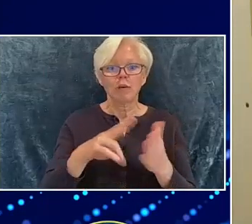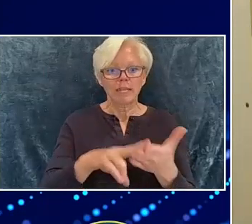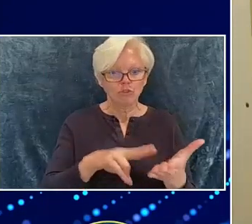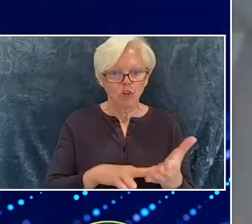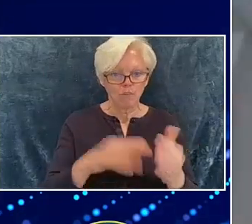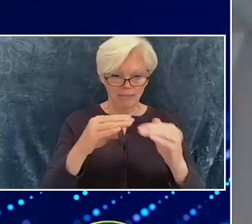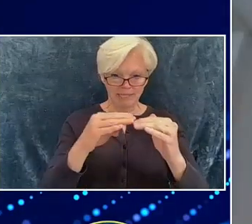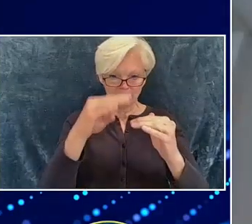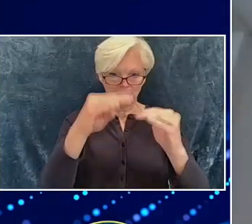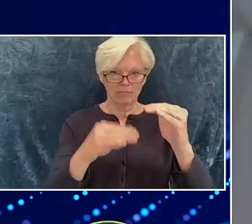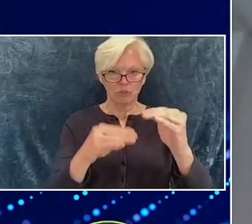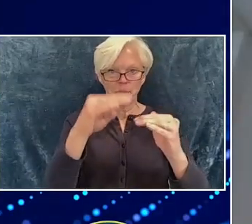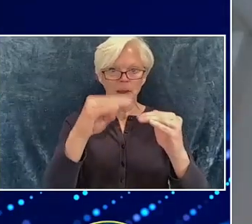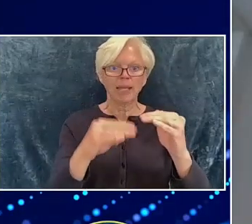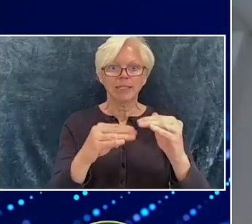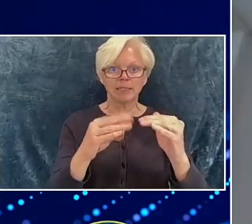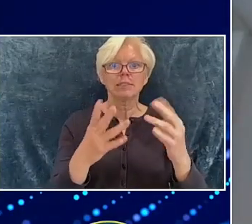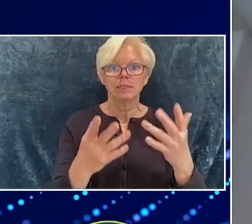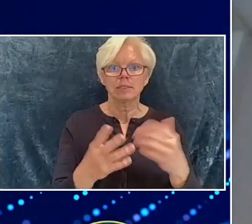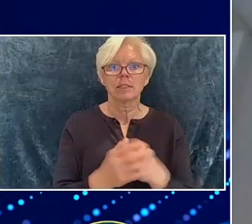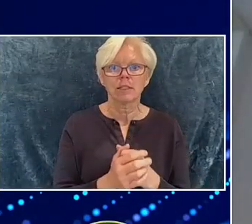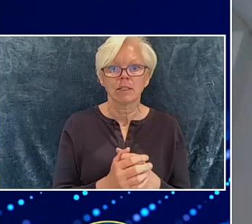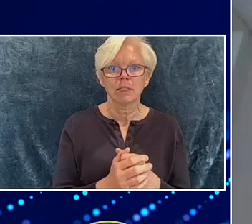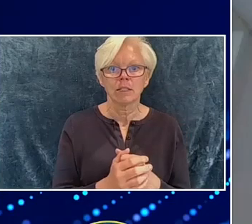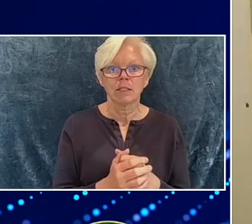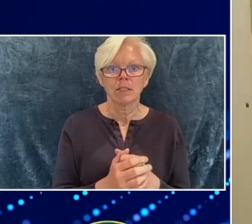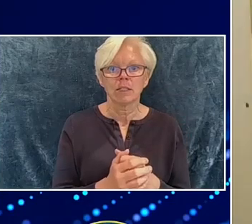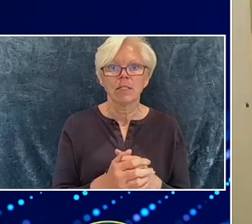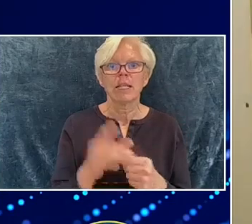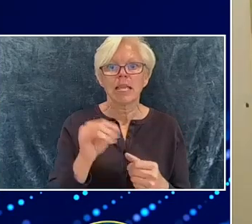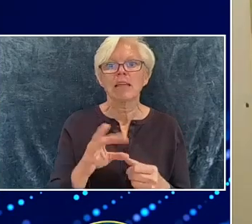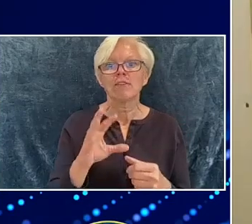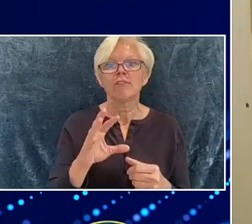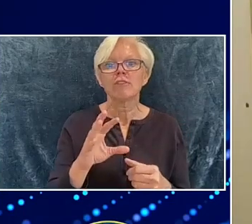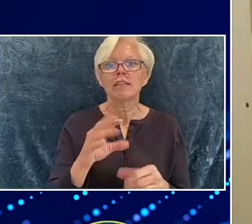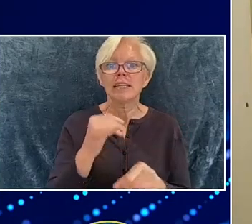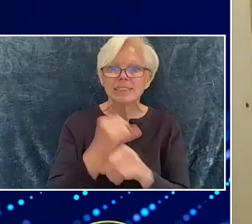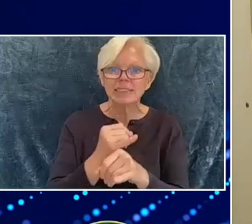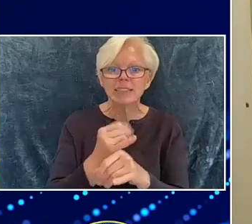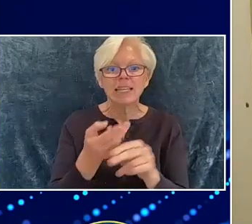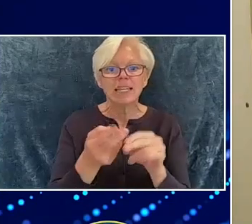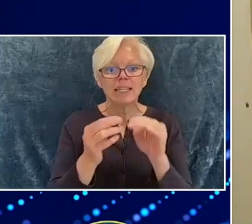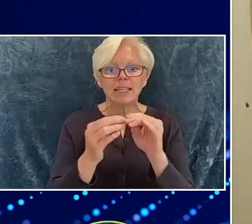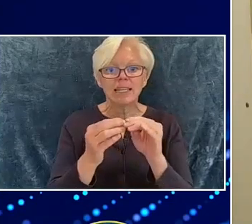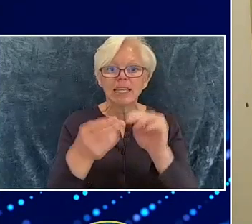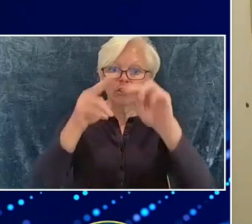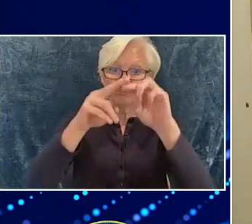Like did the- if the institution increased or decreased enrollment of students in